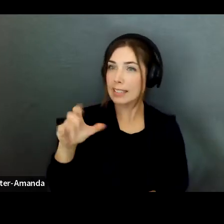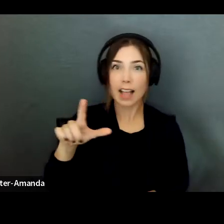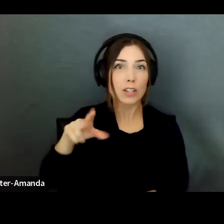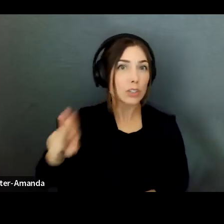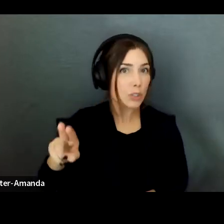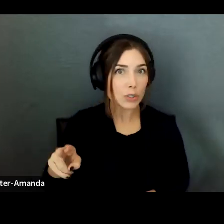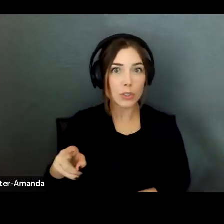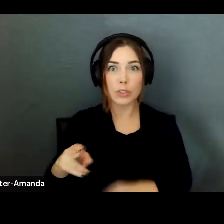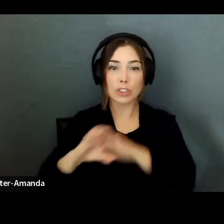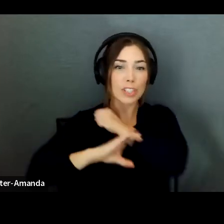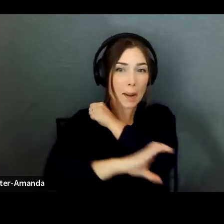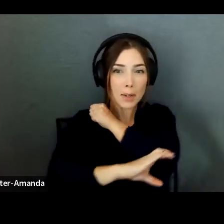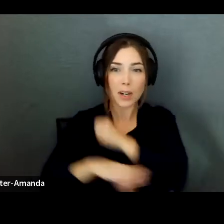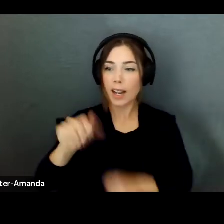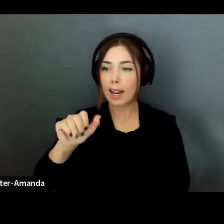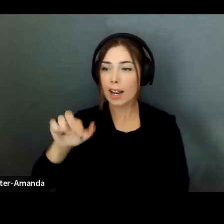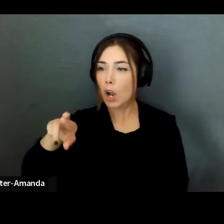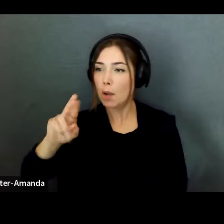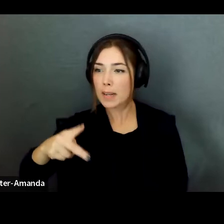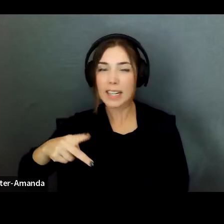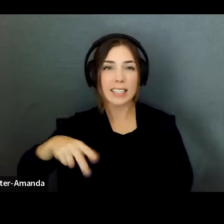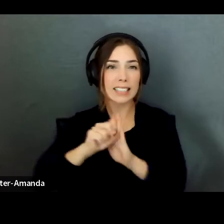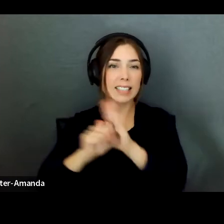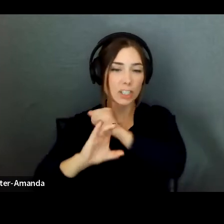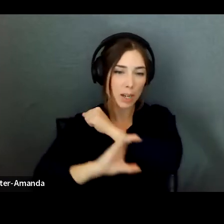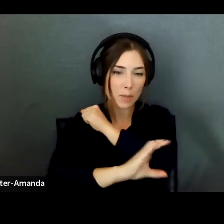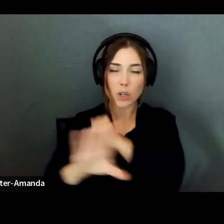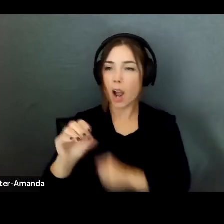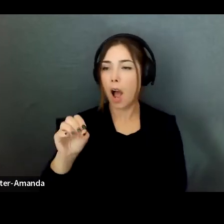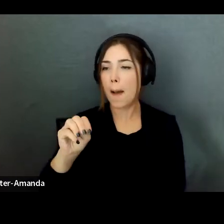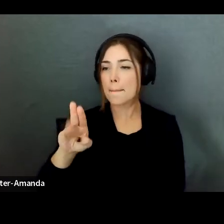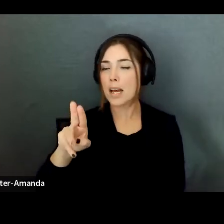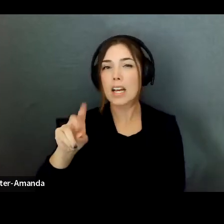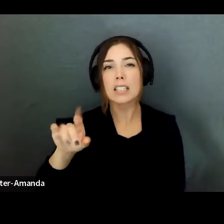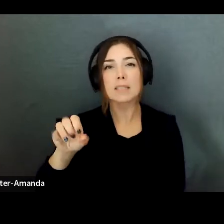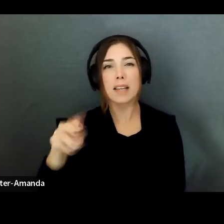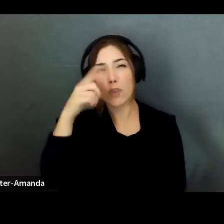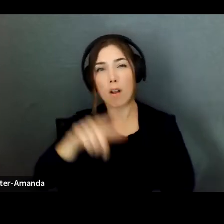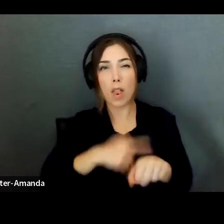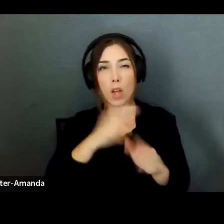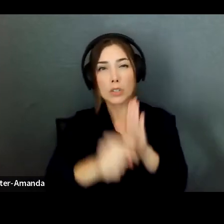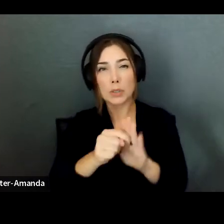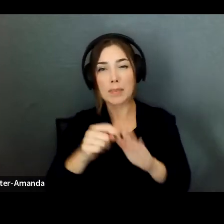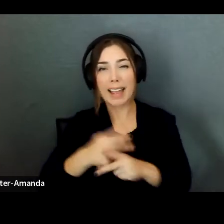AARP state chappers ombudsman when it comes long-term care, the list goes on and on and on.